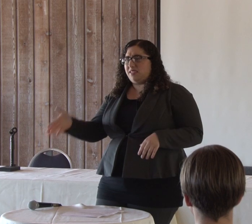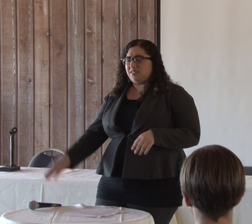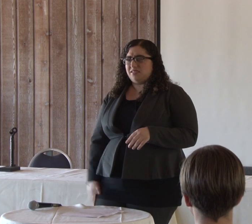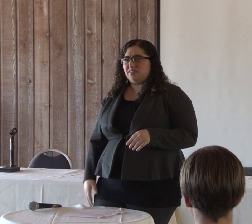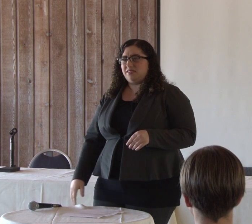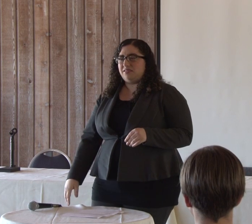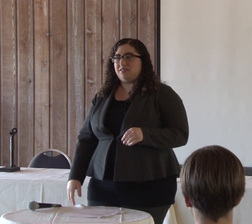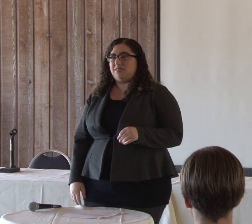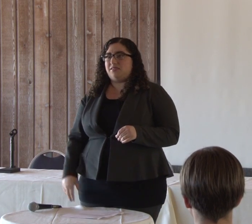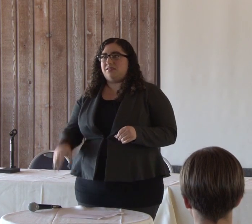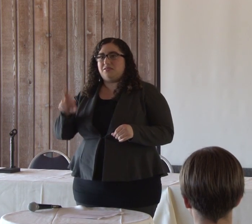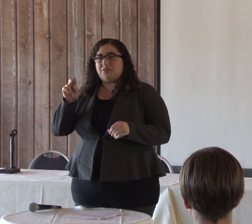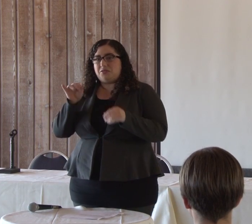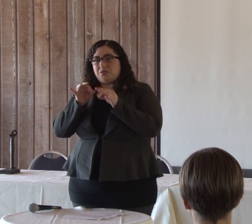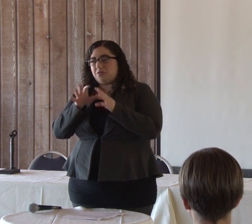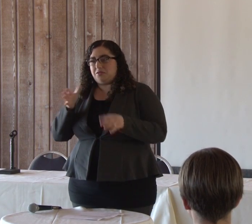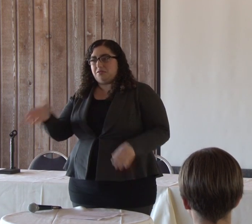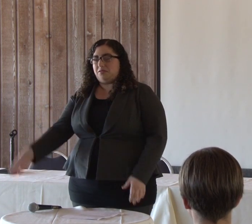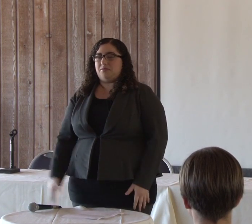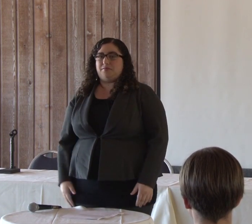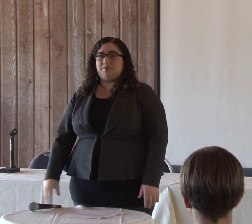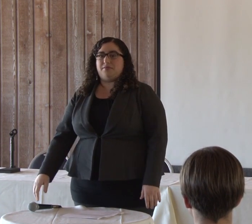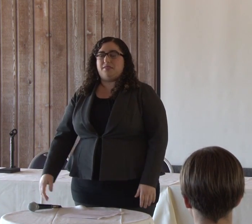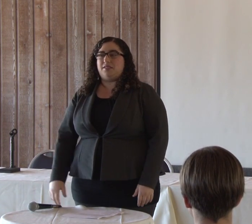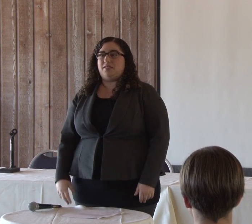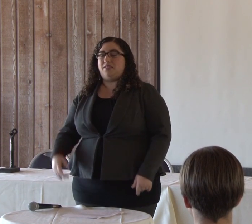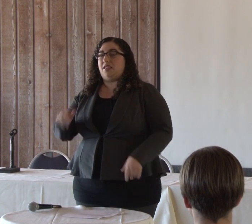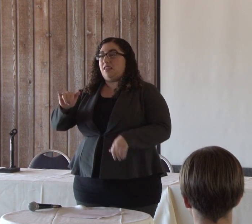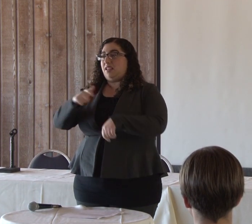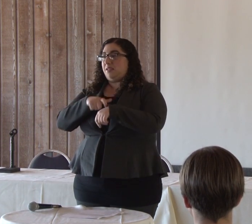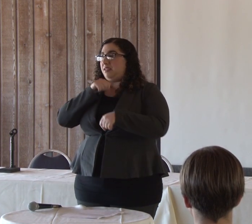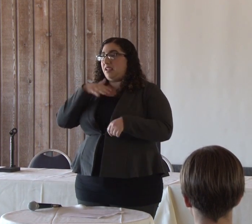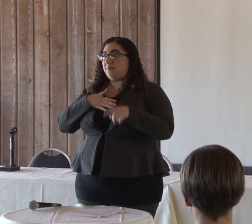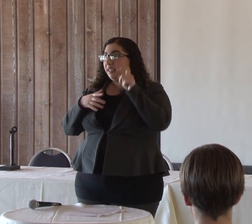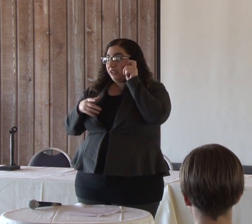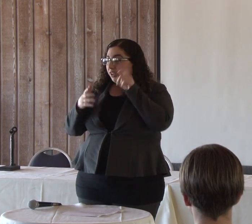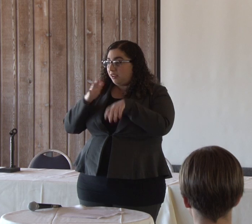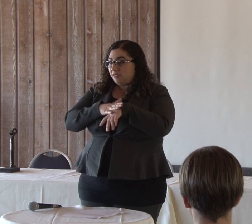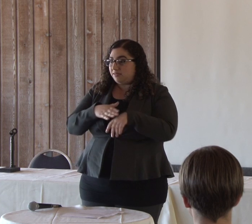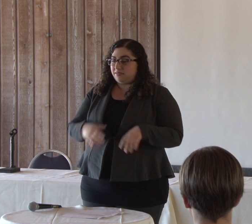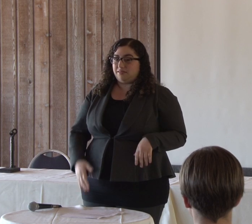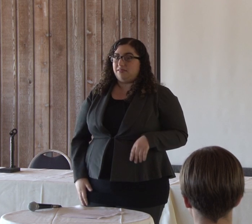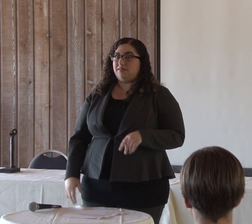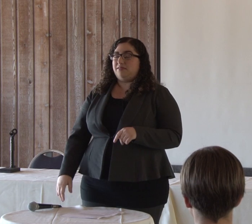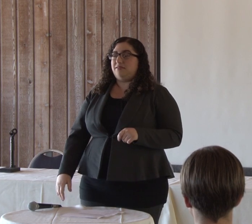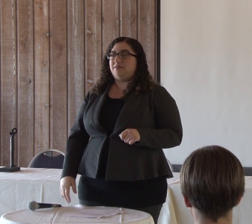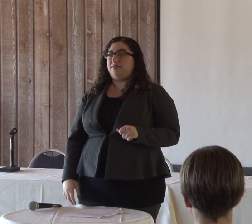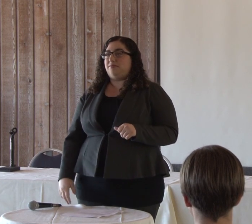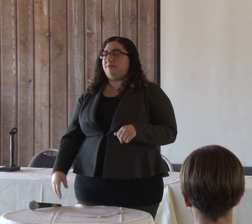Feeling very immobile and with no sign language interpreter